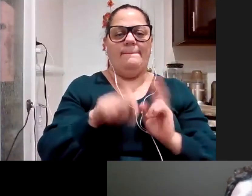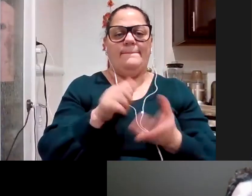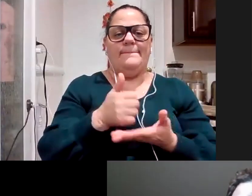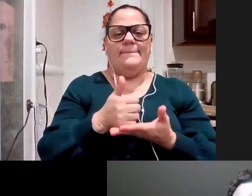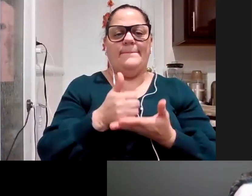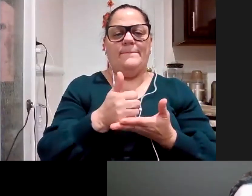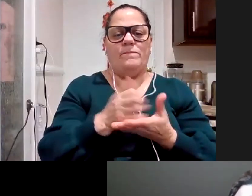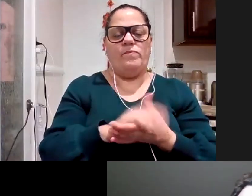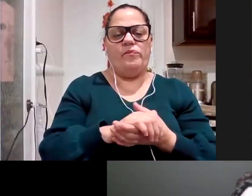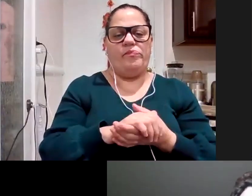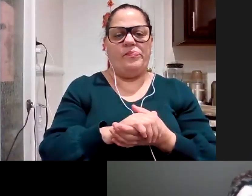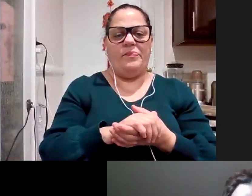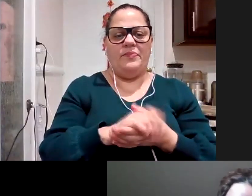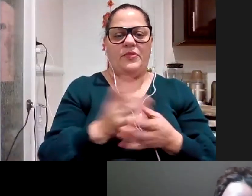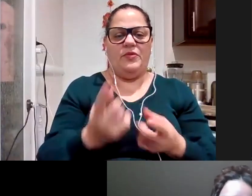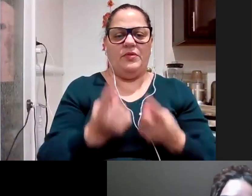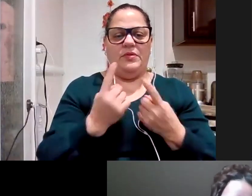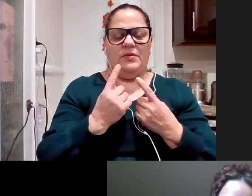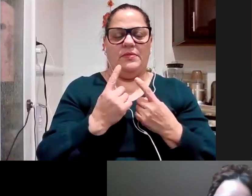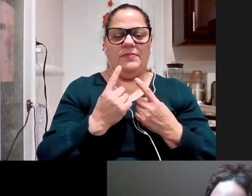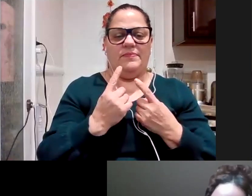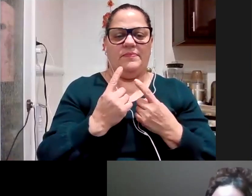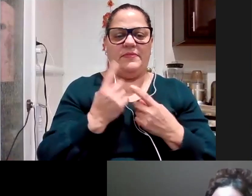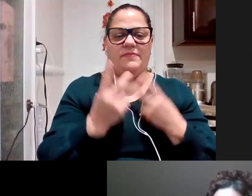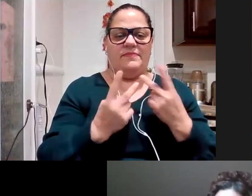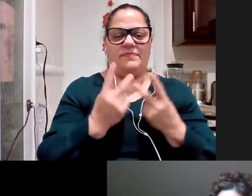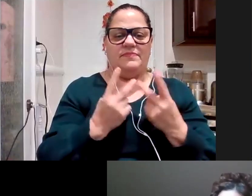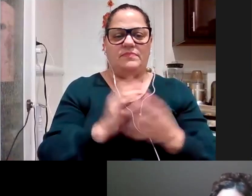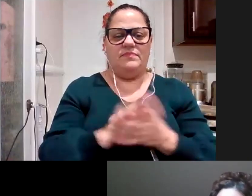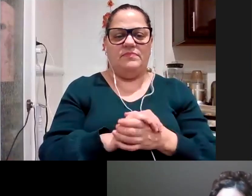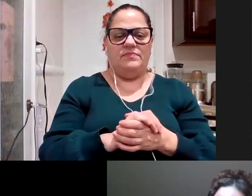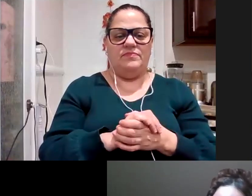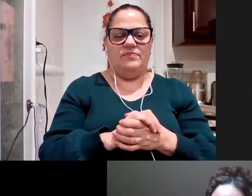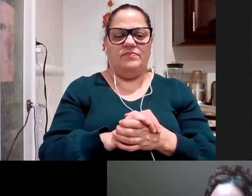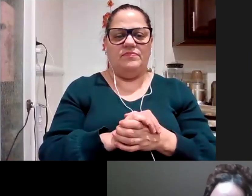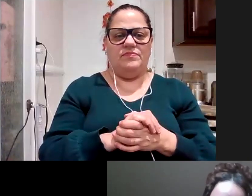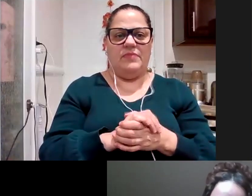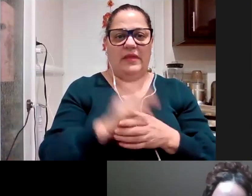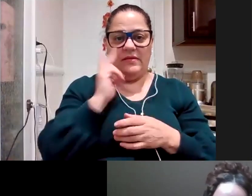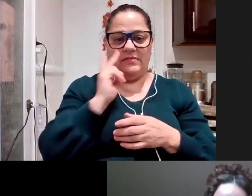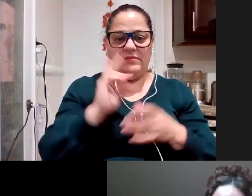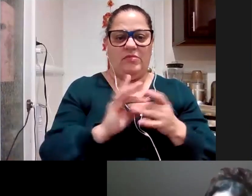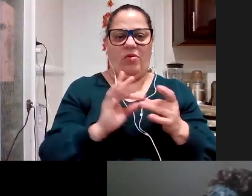um when they actually visit the museum. [ALICE] I do see a comment from David Goode.